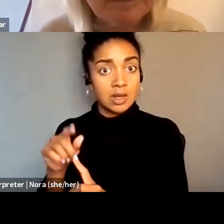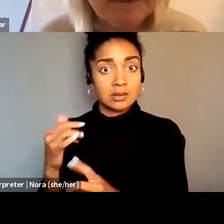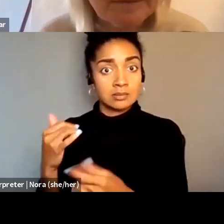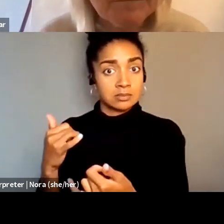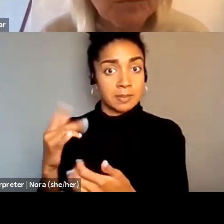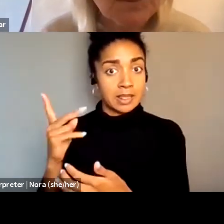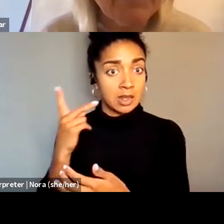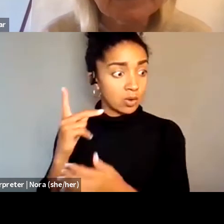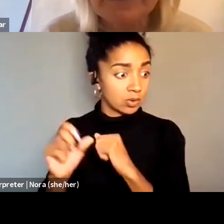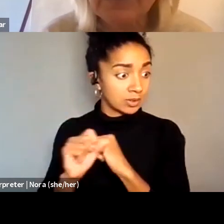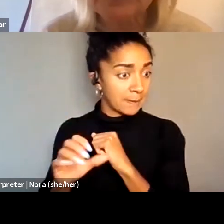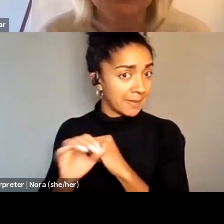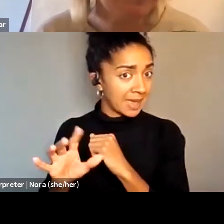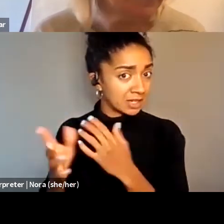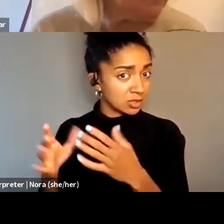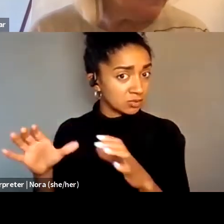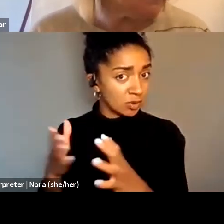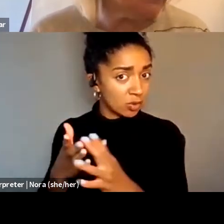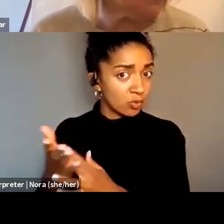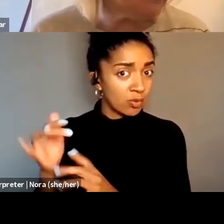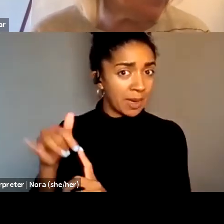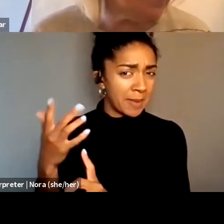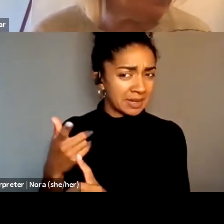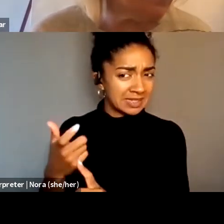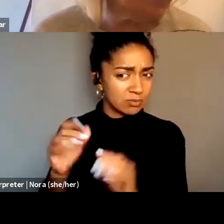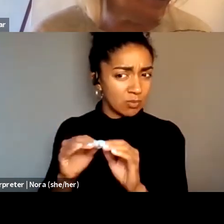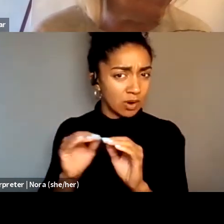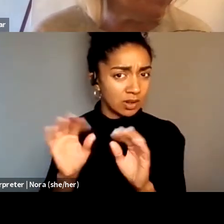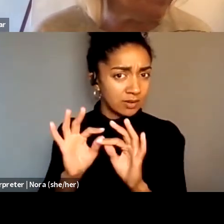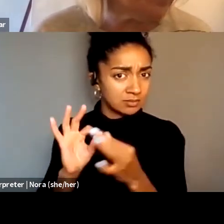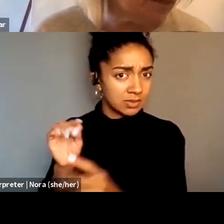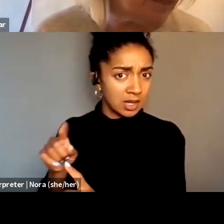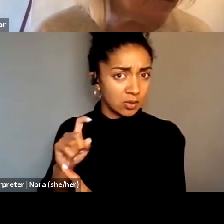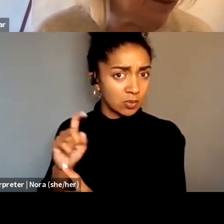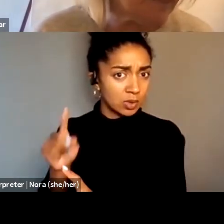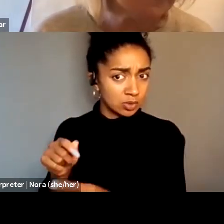it might be had more clarity on that question, but on safety, gender-based violence,